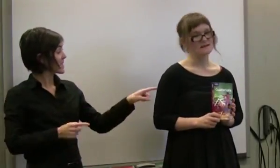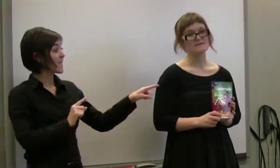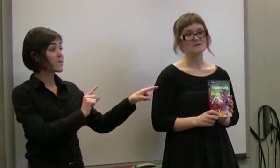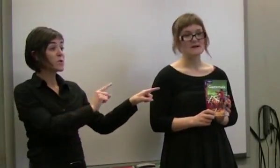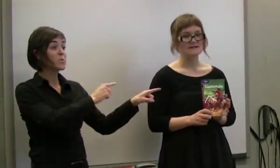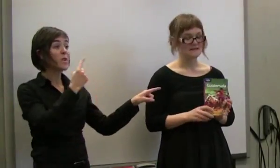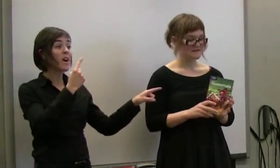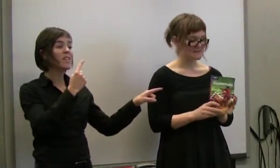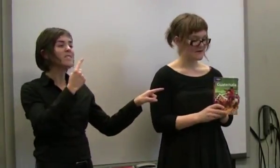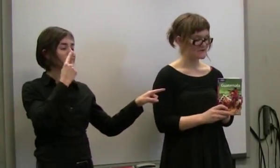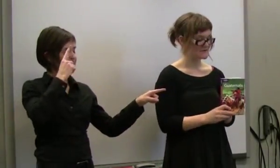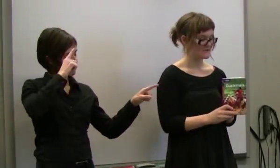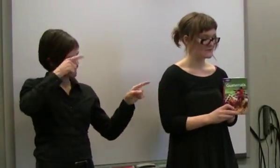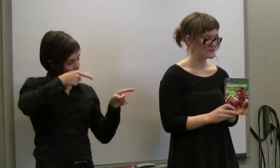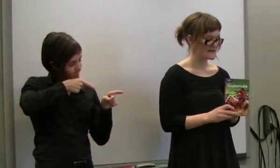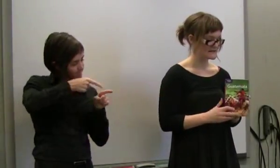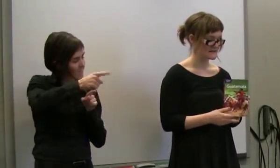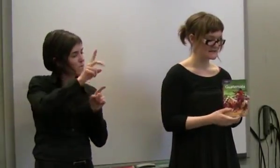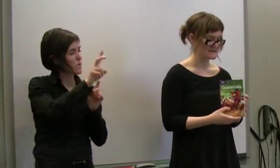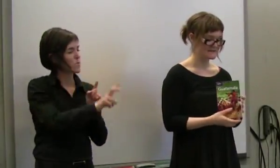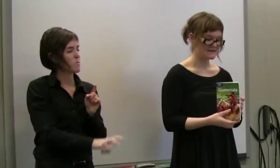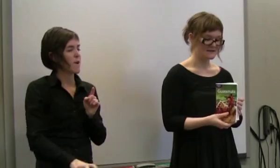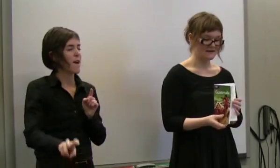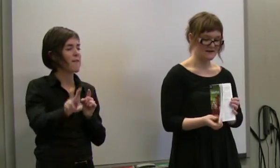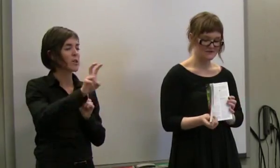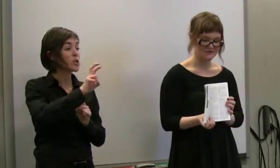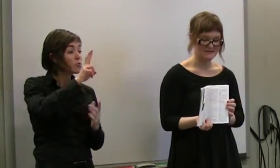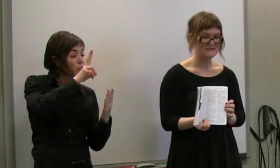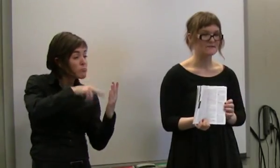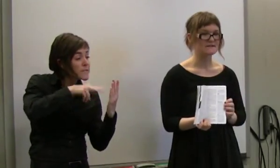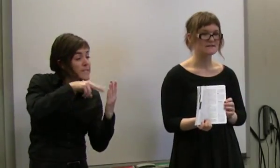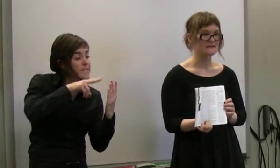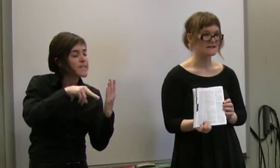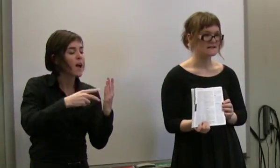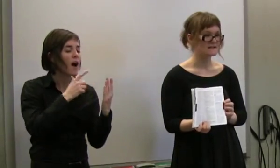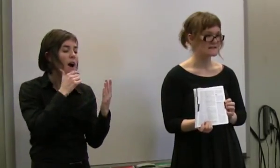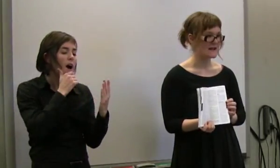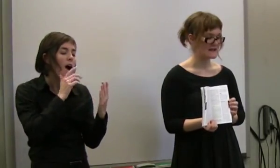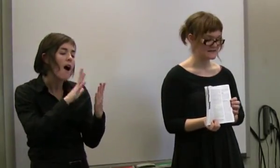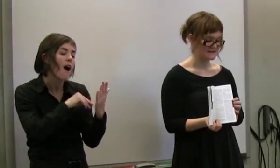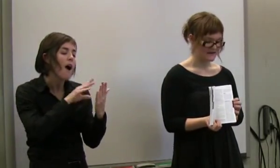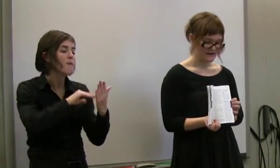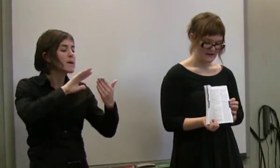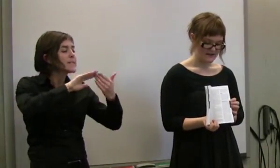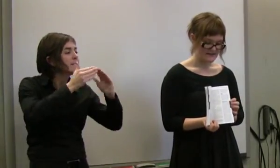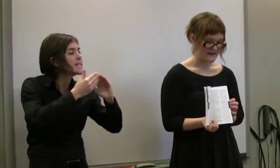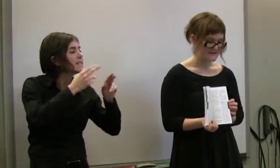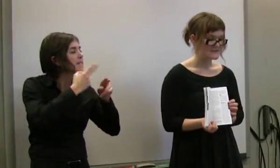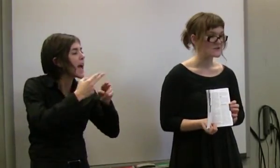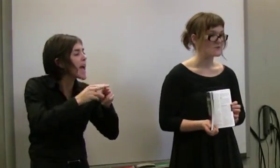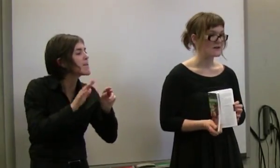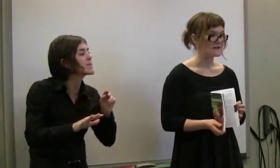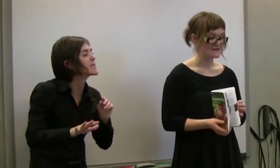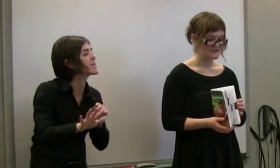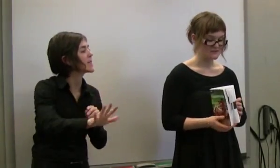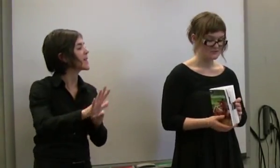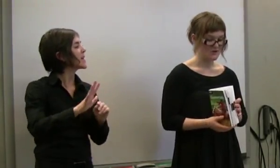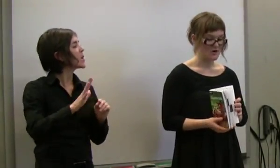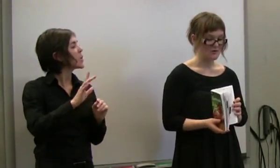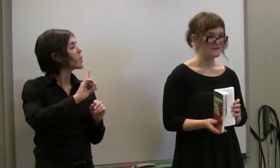The first one is a travel guide and it gives you ideas about different